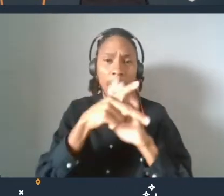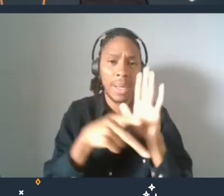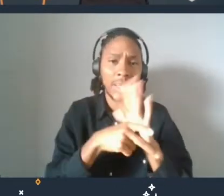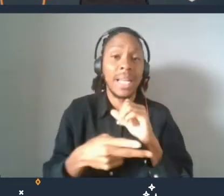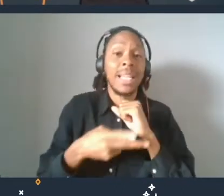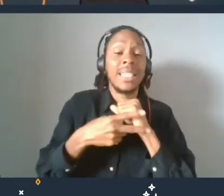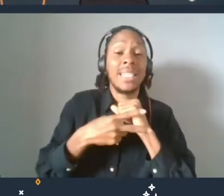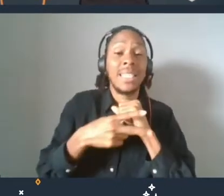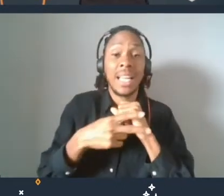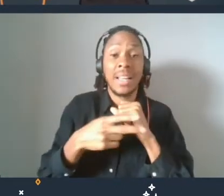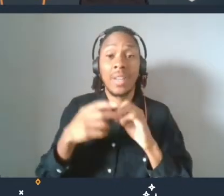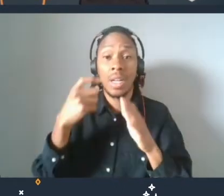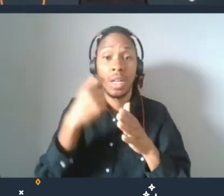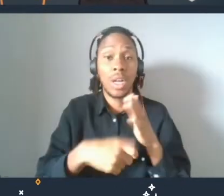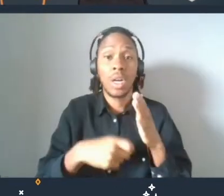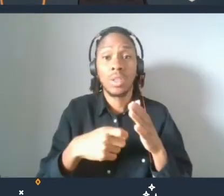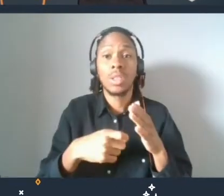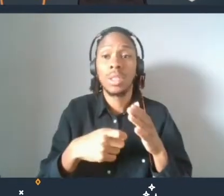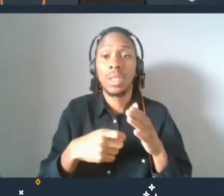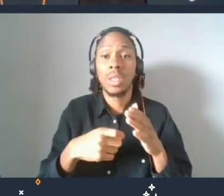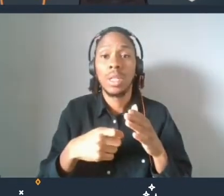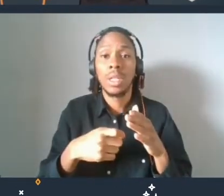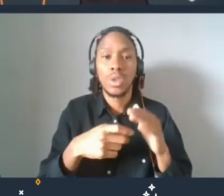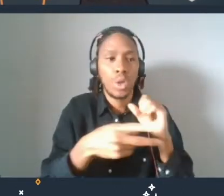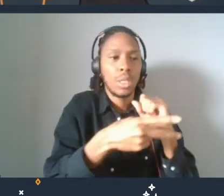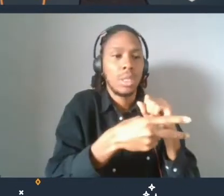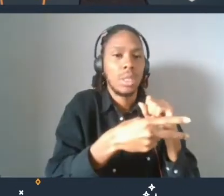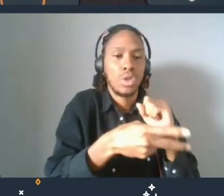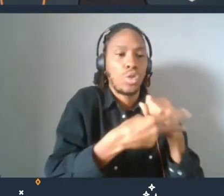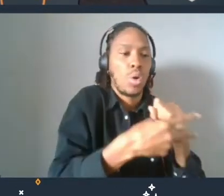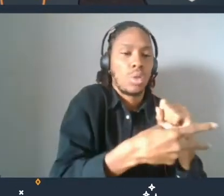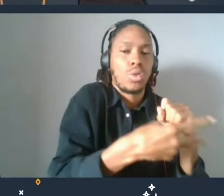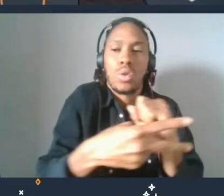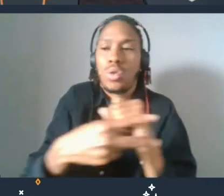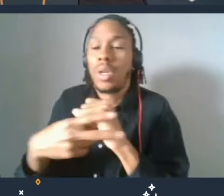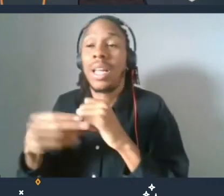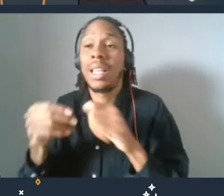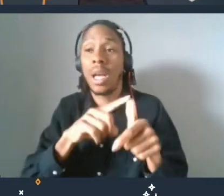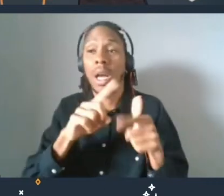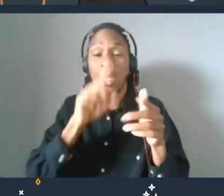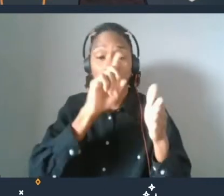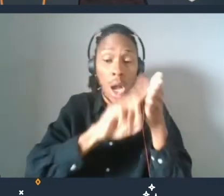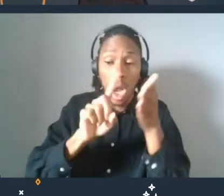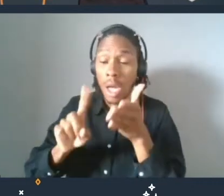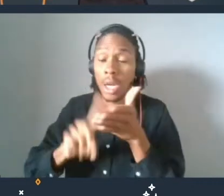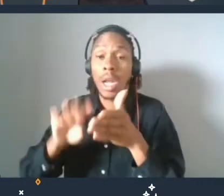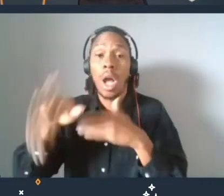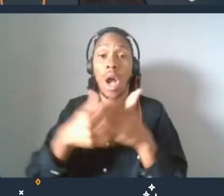across numerous numerous storage classes, and then audit all activities across your S3 resources.